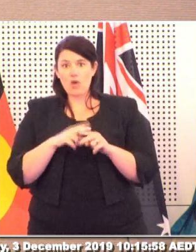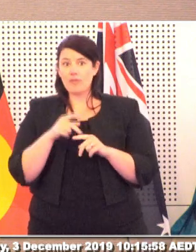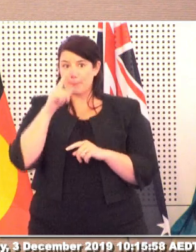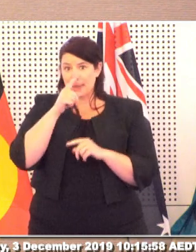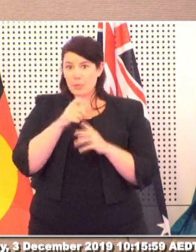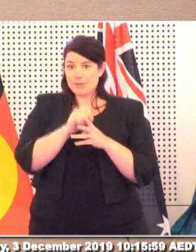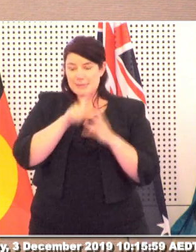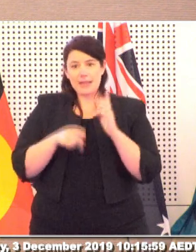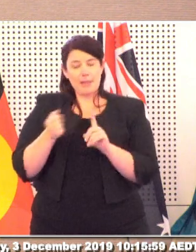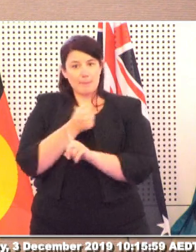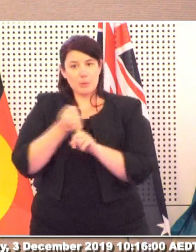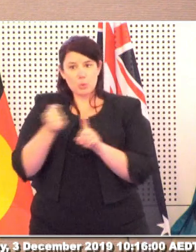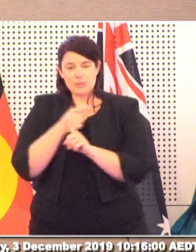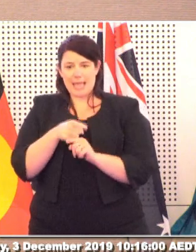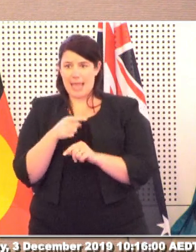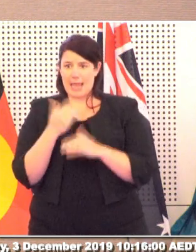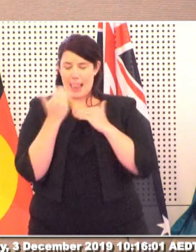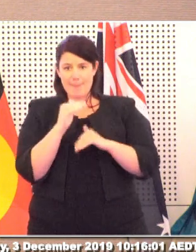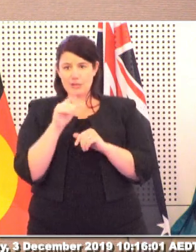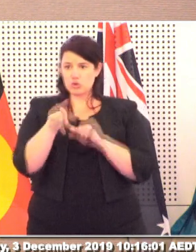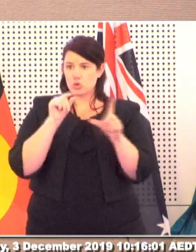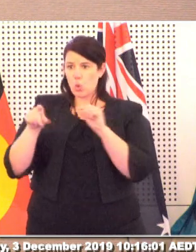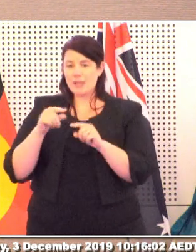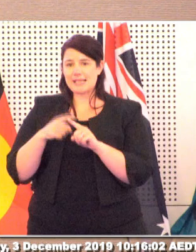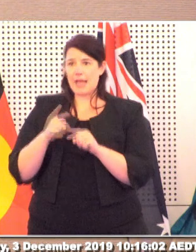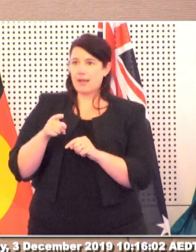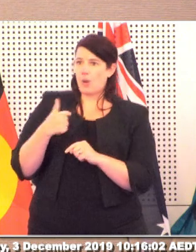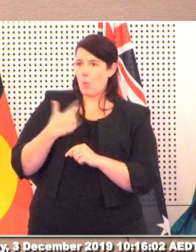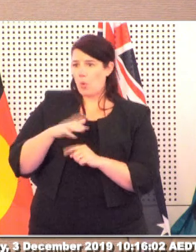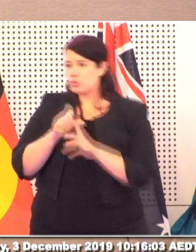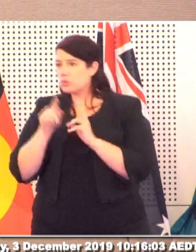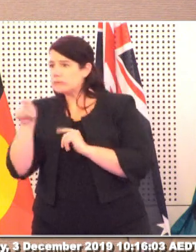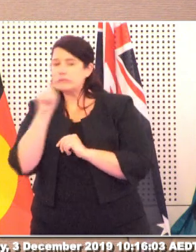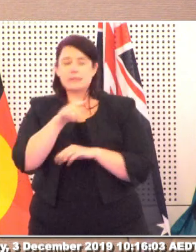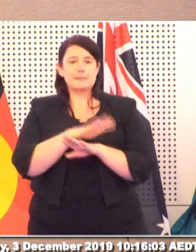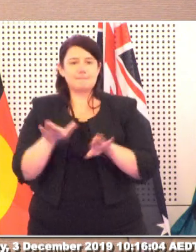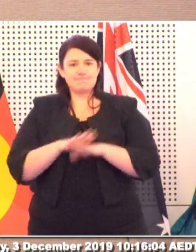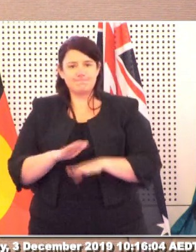neglect – restriction of individual freedoms that was taking place in institutions, various places.